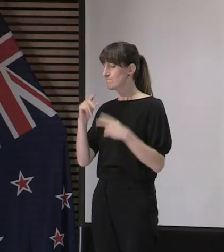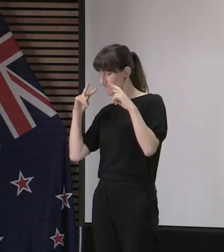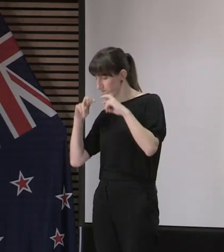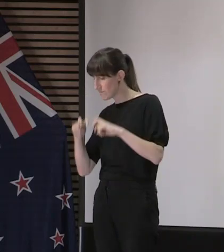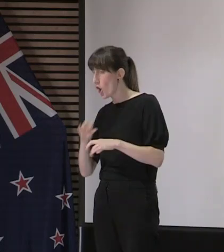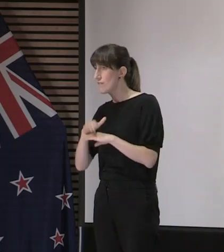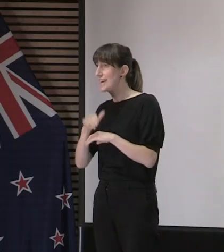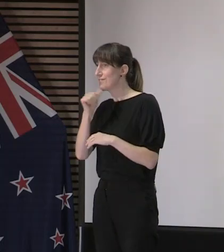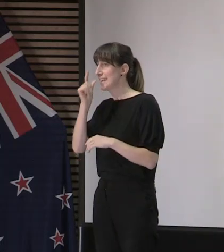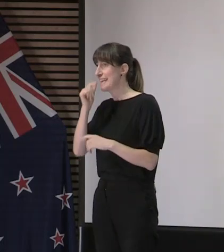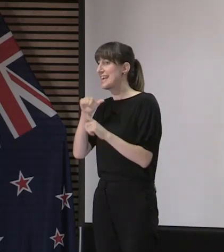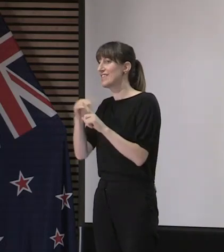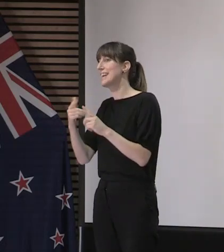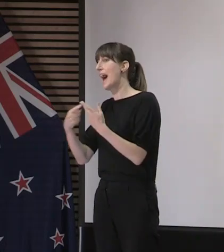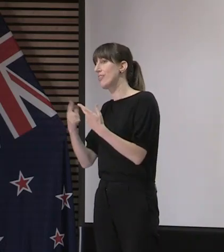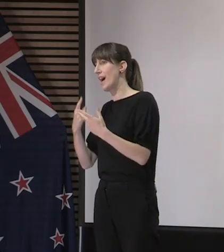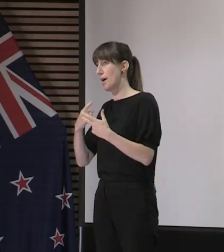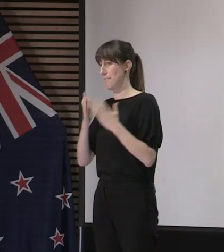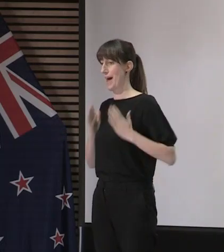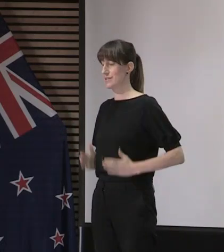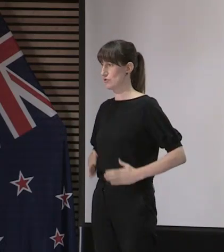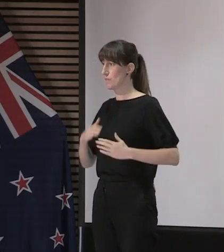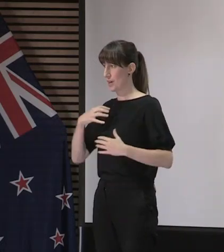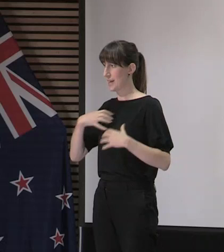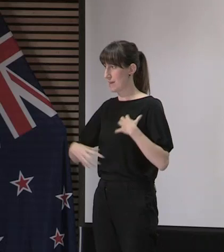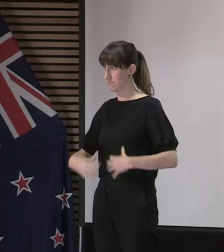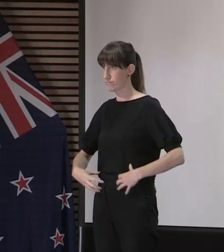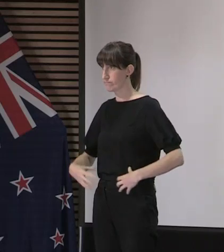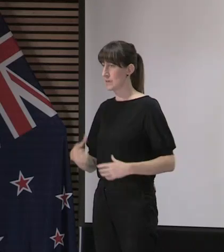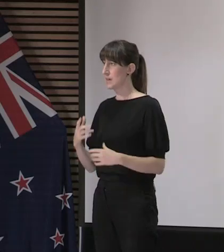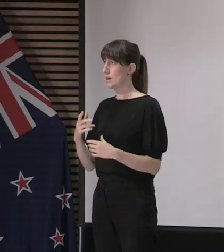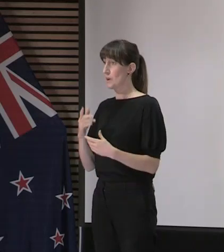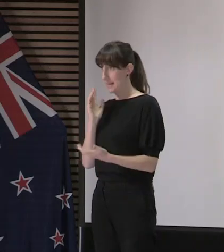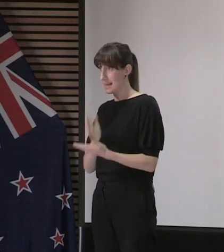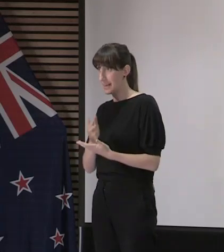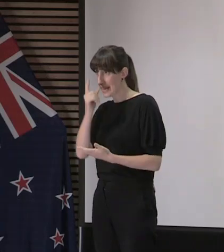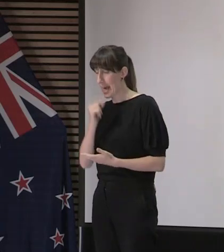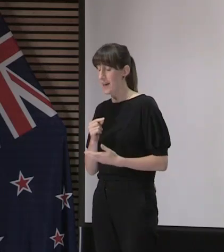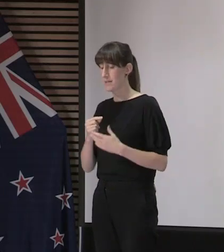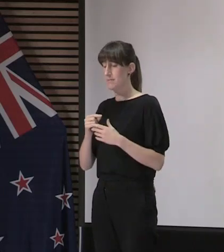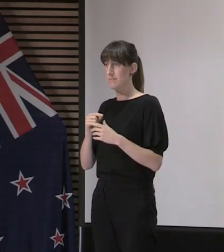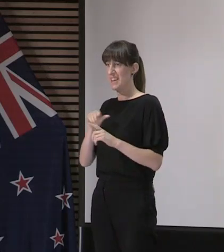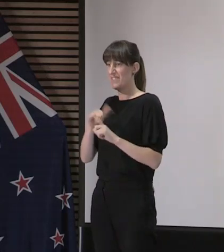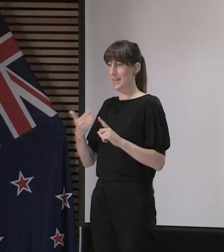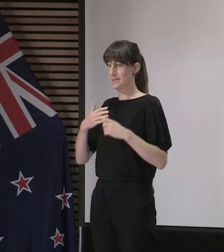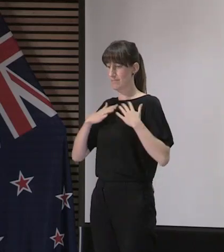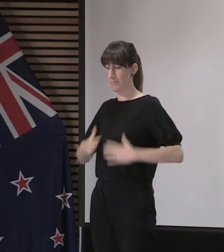organ systems and as we learn more about it, that will inform both how we manage